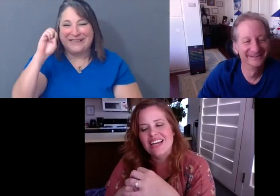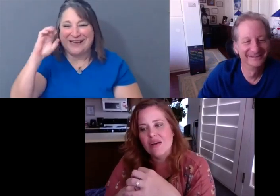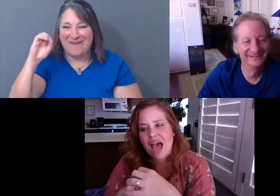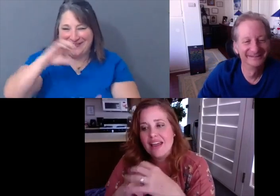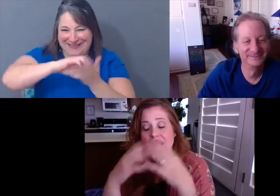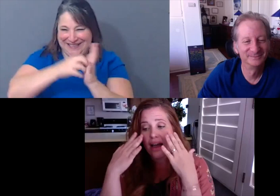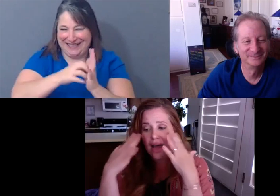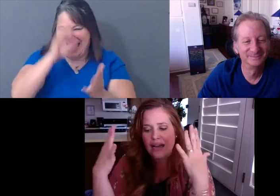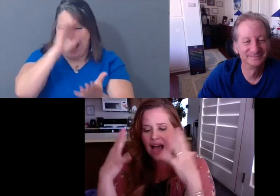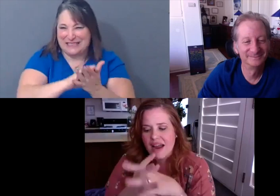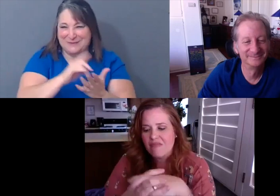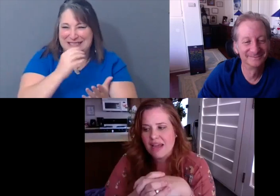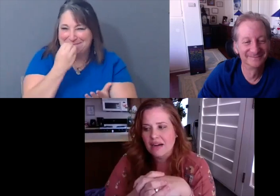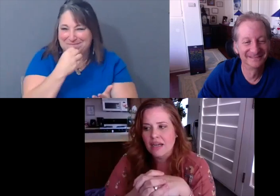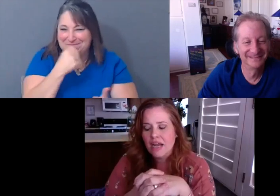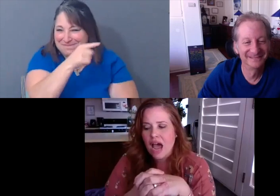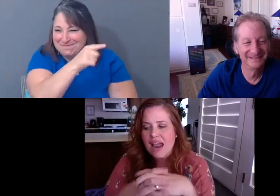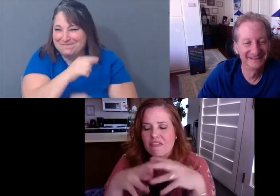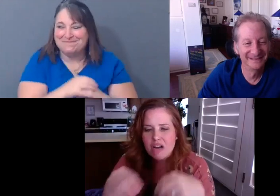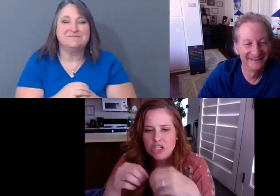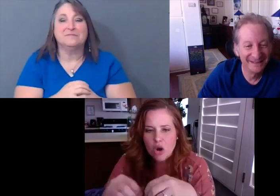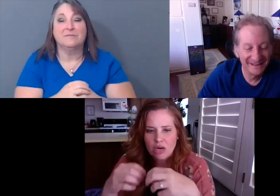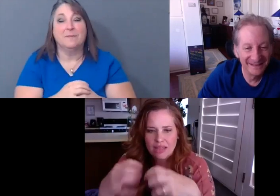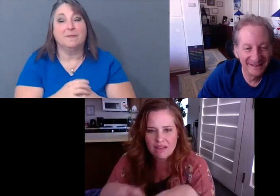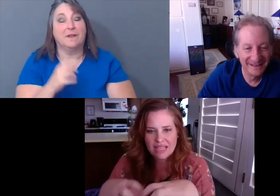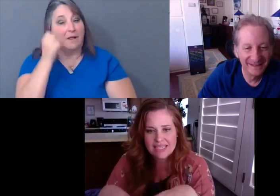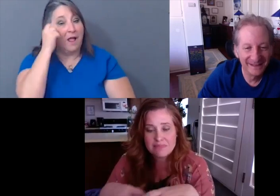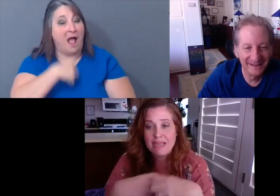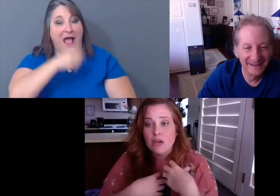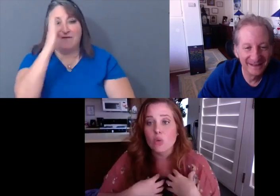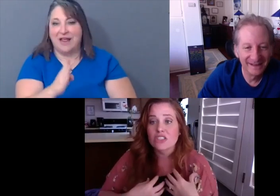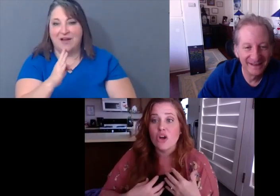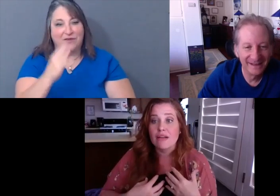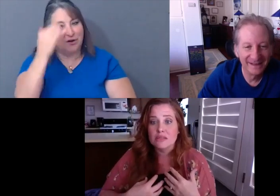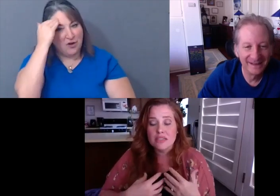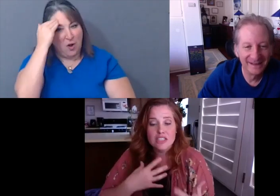I have been, I have never known a love like this being an only child.